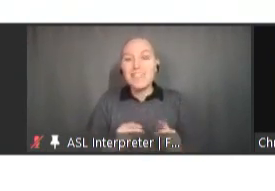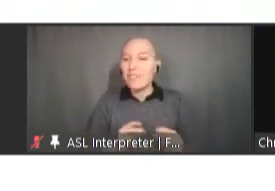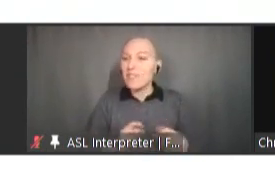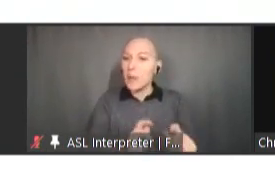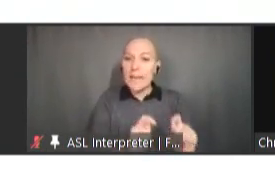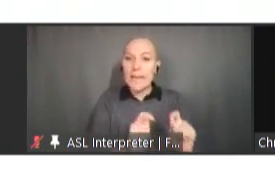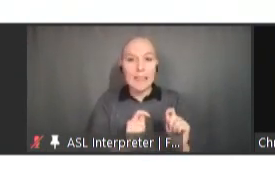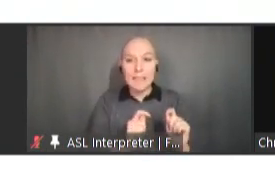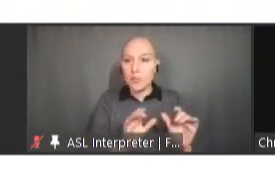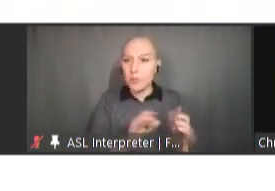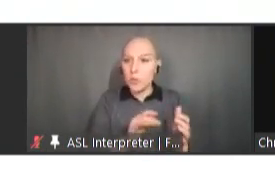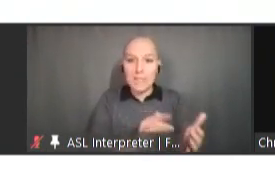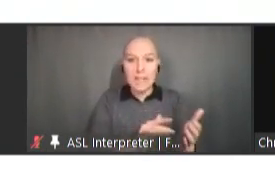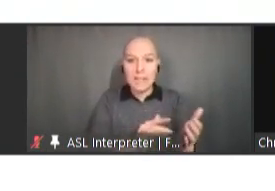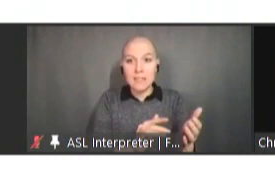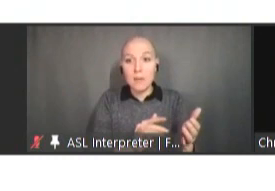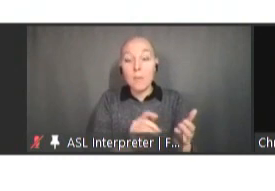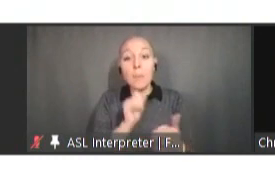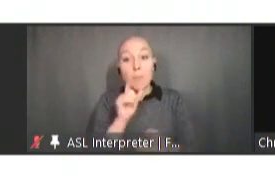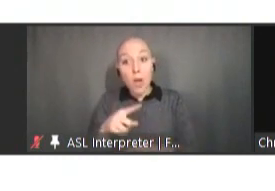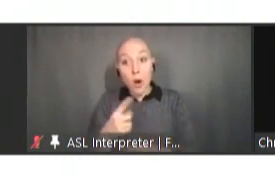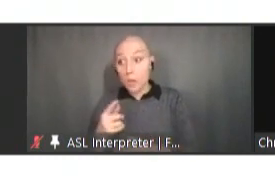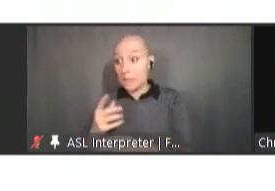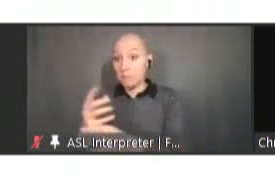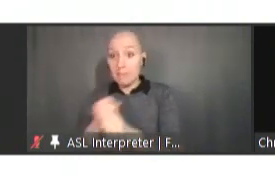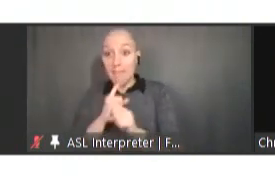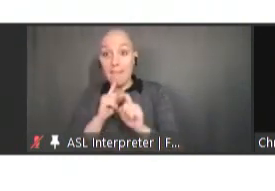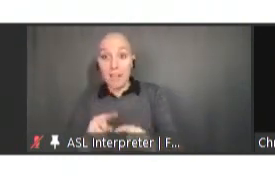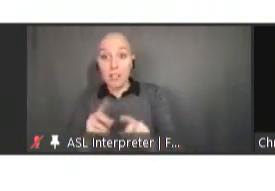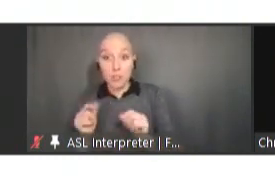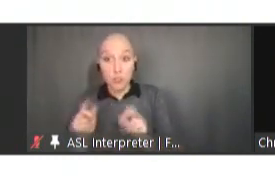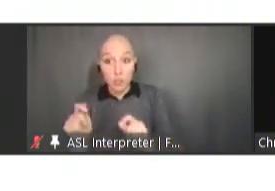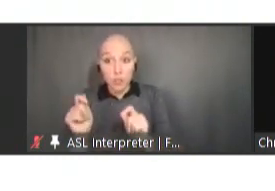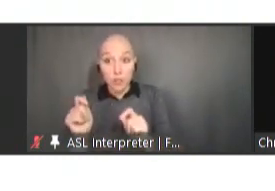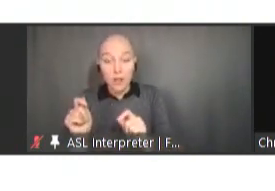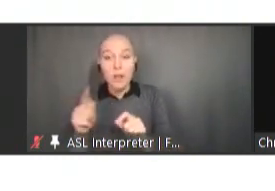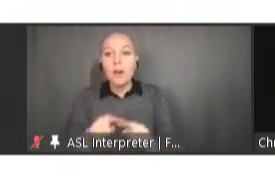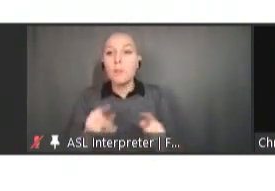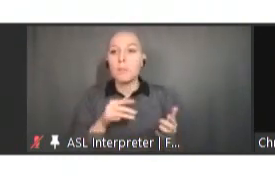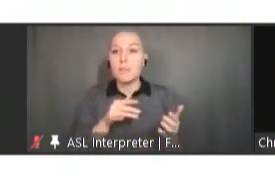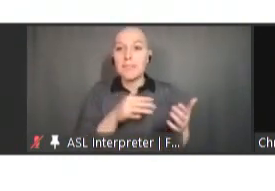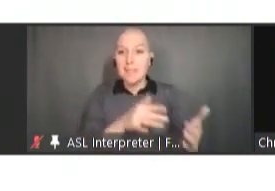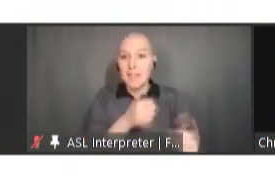us to get to the answers quicker, but also make the studies much more feasible. So, I think -- so,